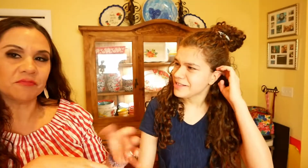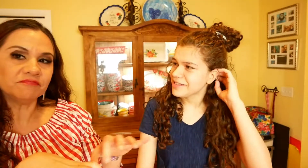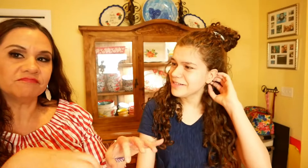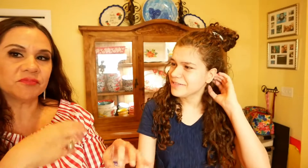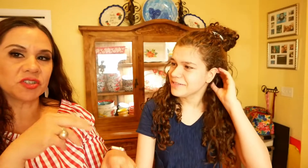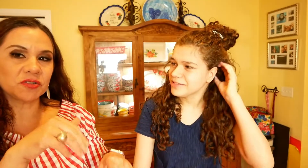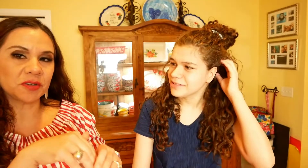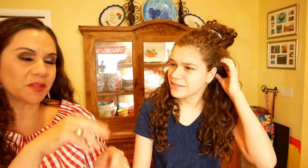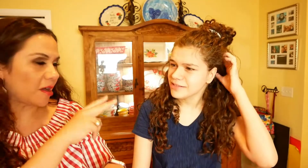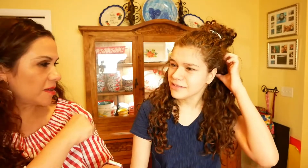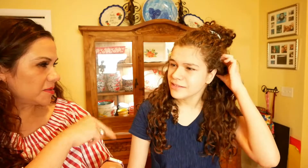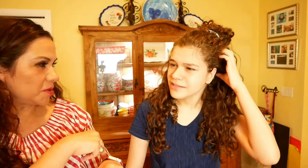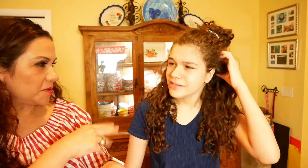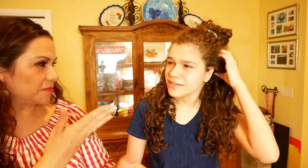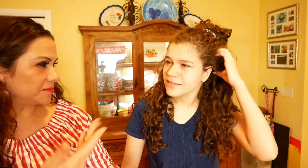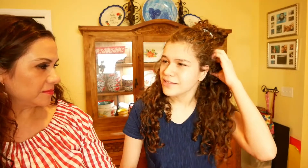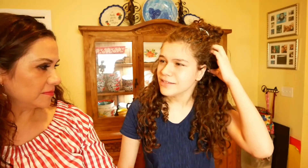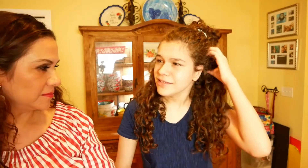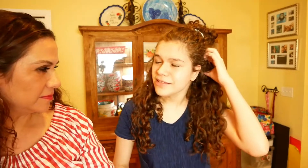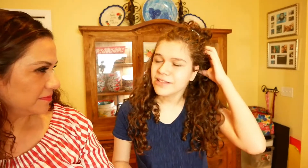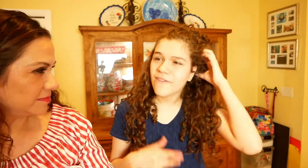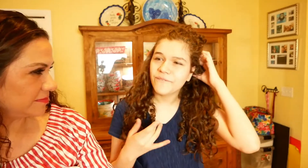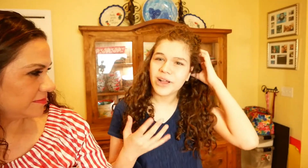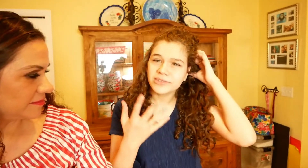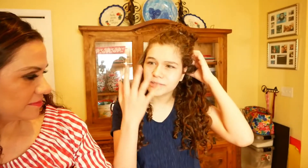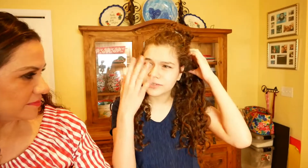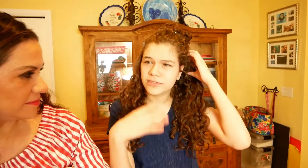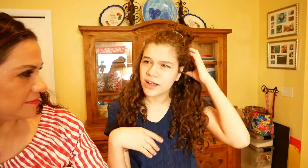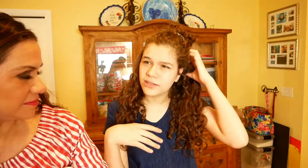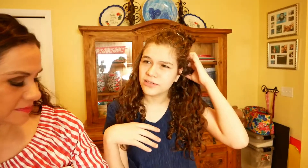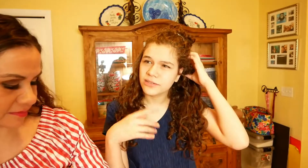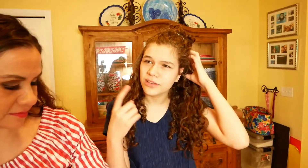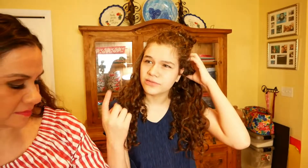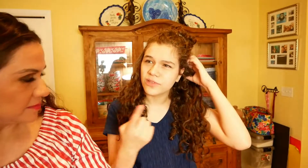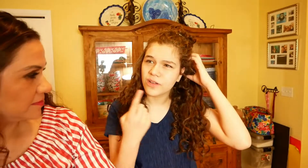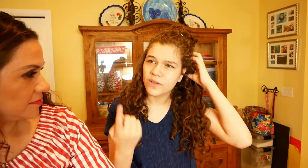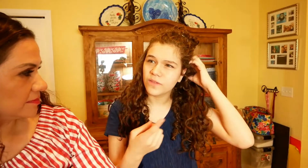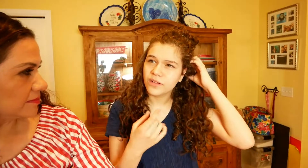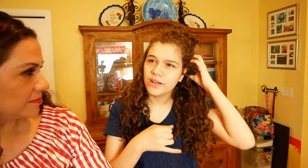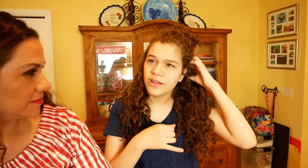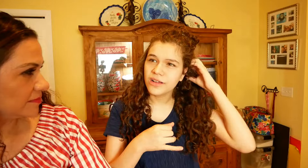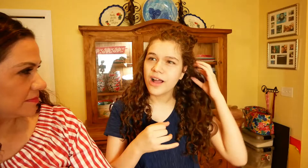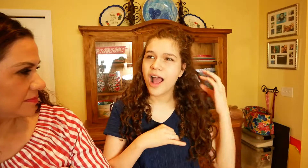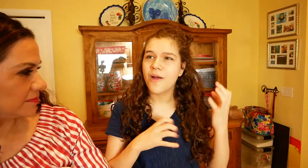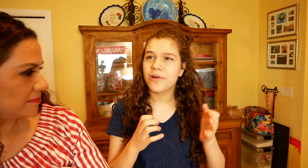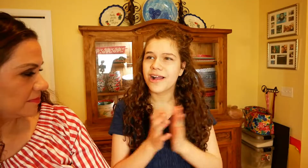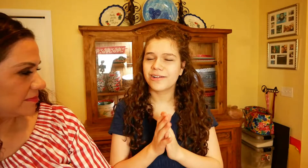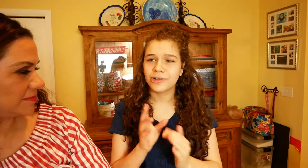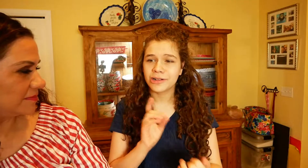so what what happened in the hospital Elena well i felt sad and alone when i was there